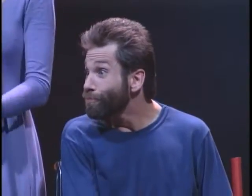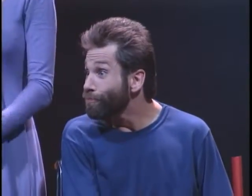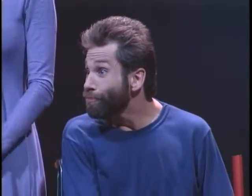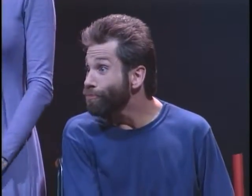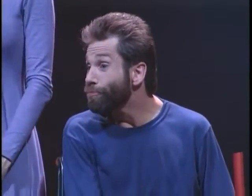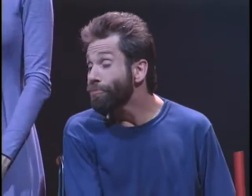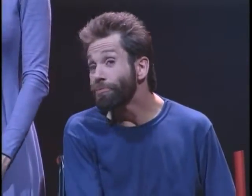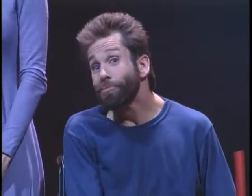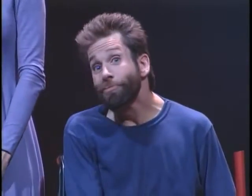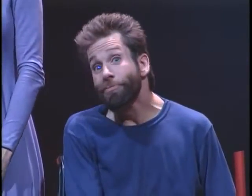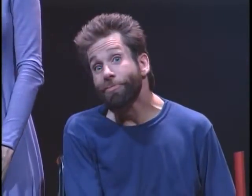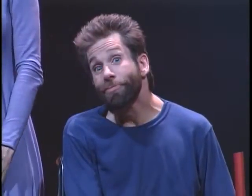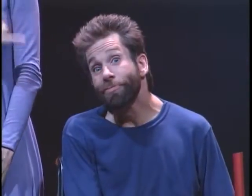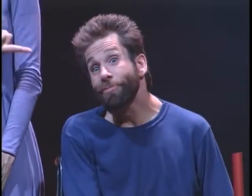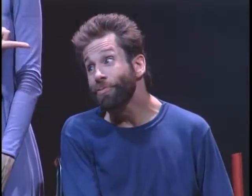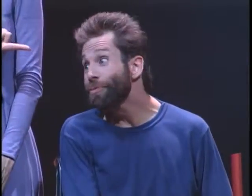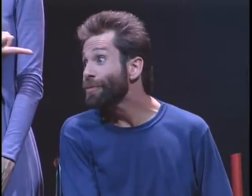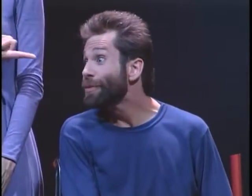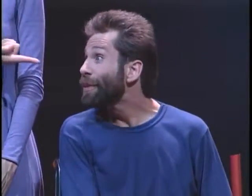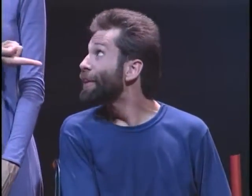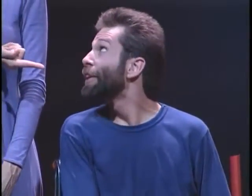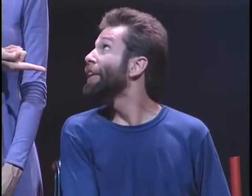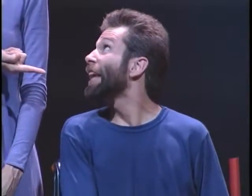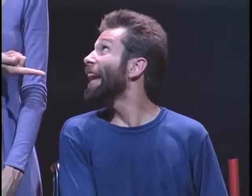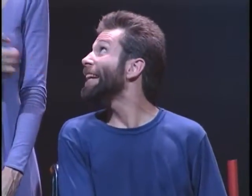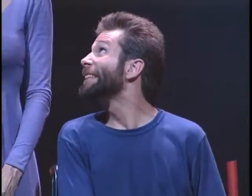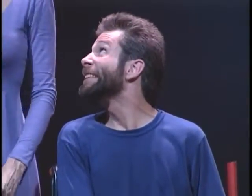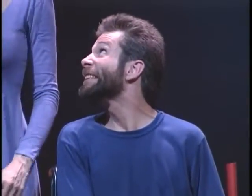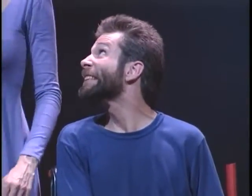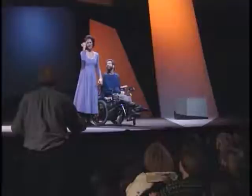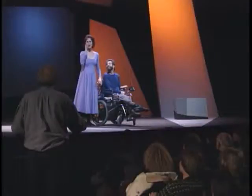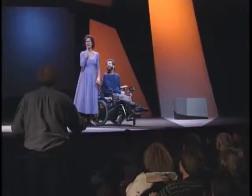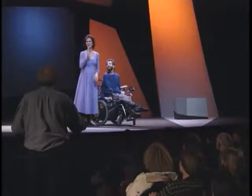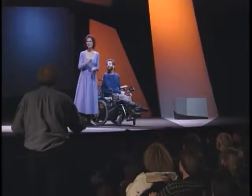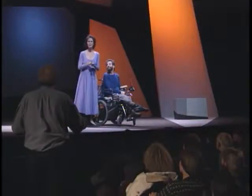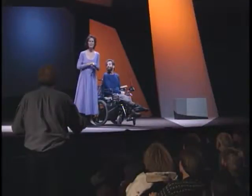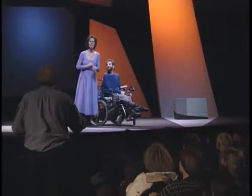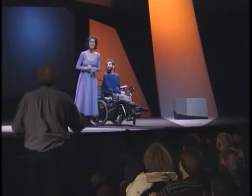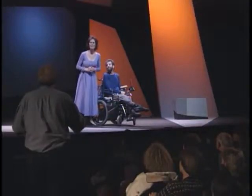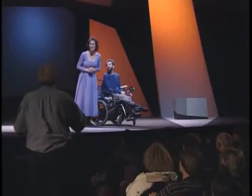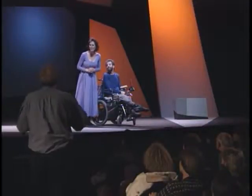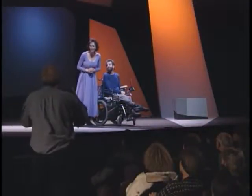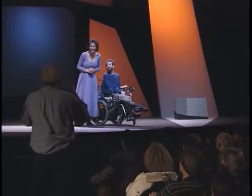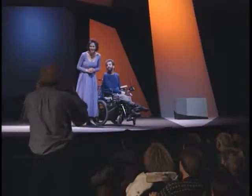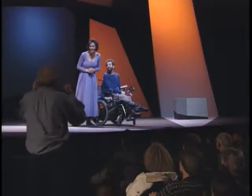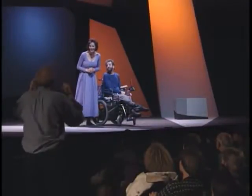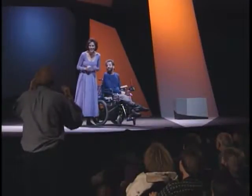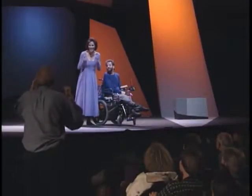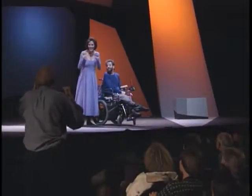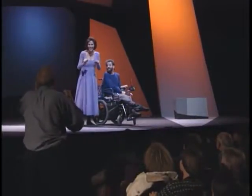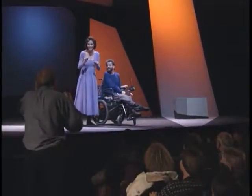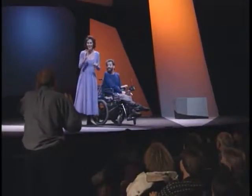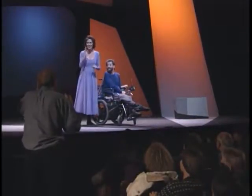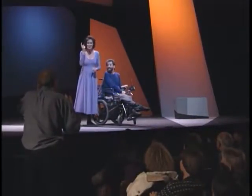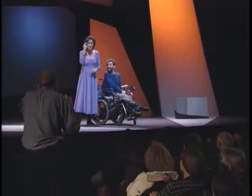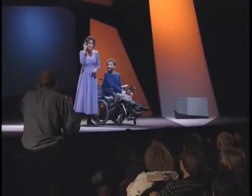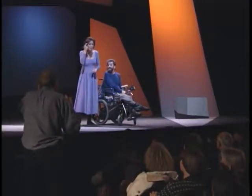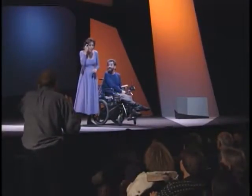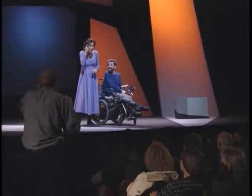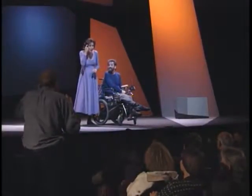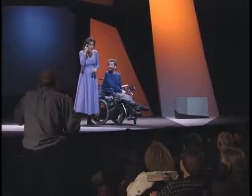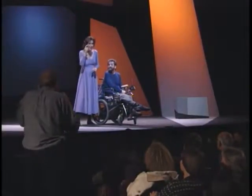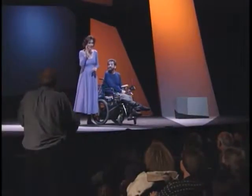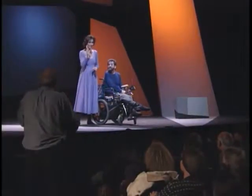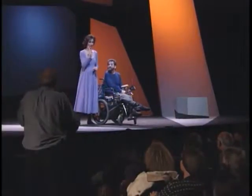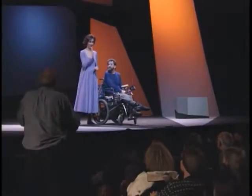saying yes why are you speaking so slowly does your mind process my words